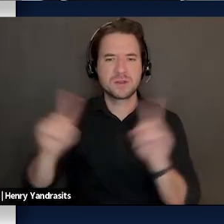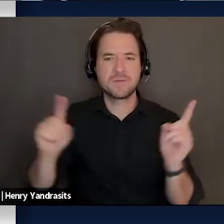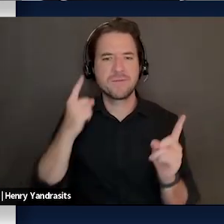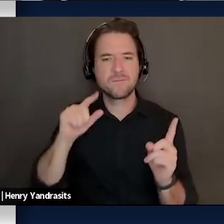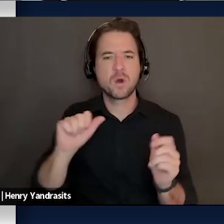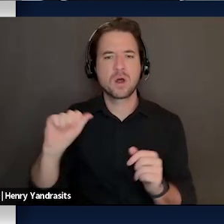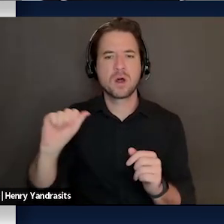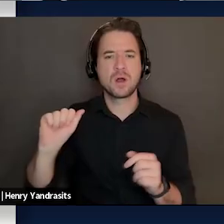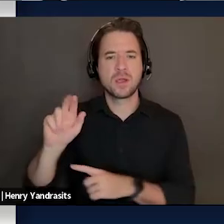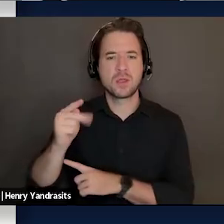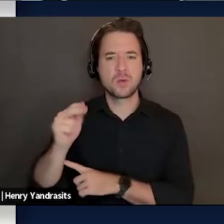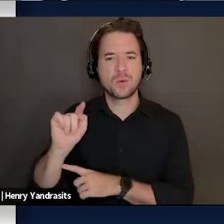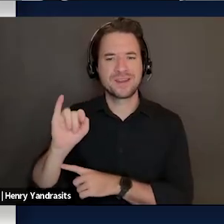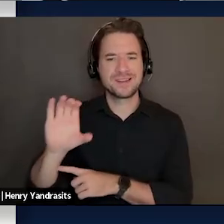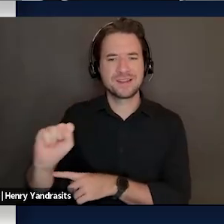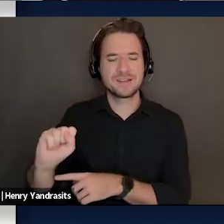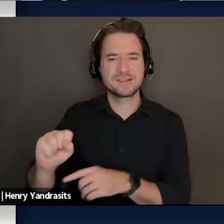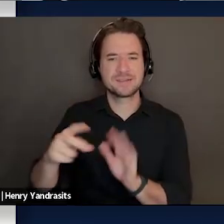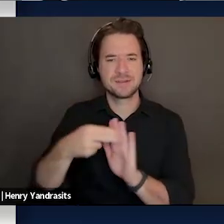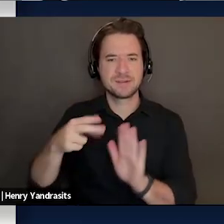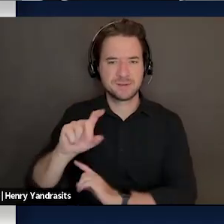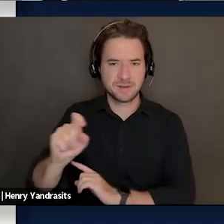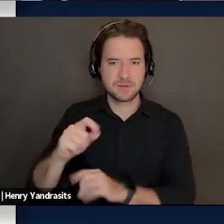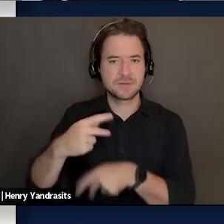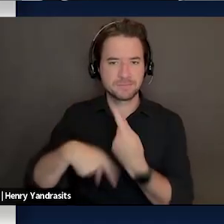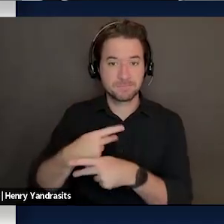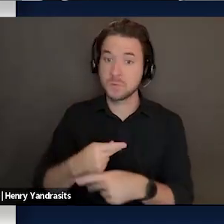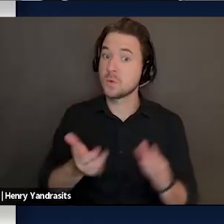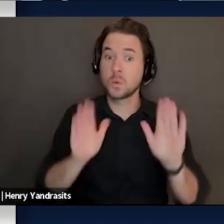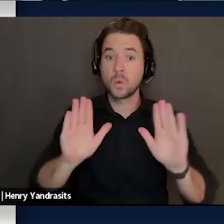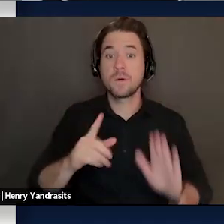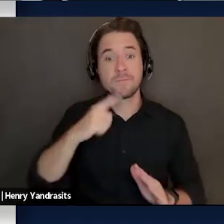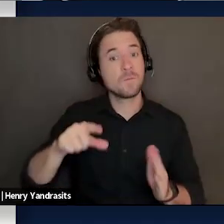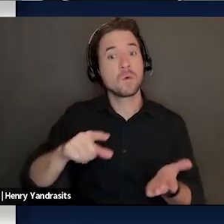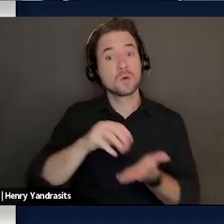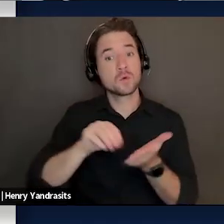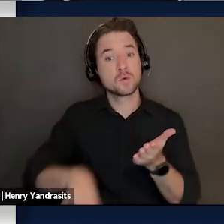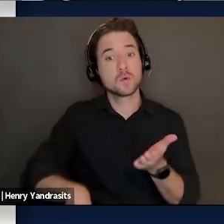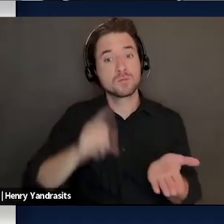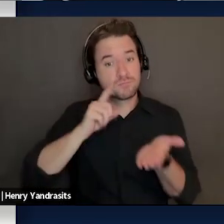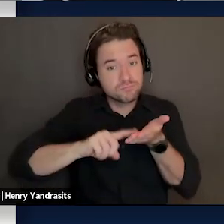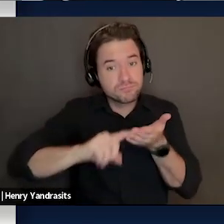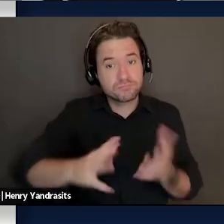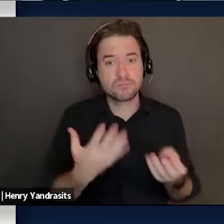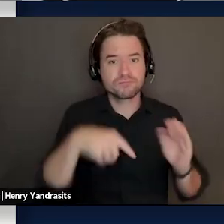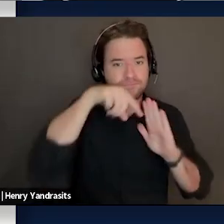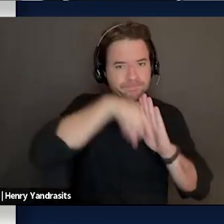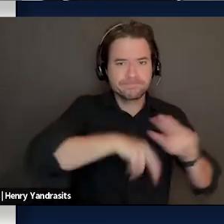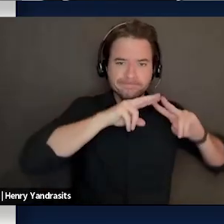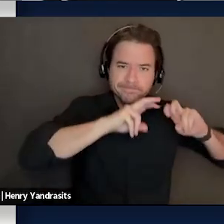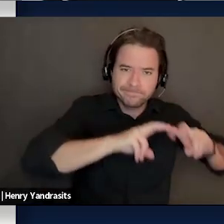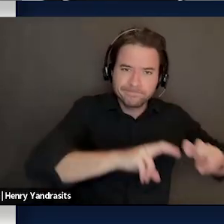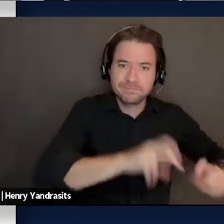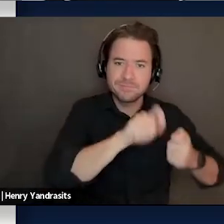So this is a really great learning opportunity for our student researchers who are interested in diving deeper on specific topics related to their interest.